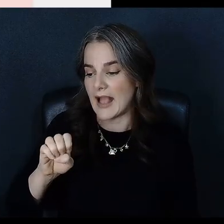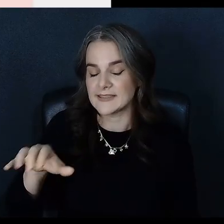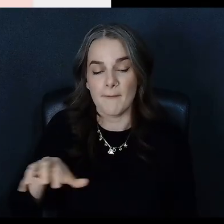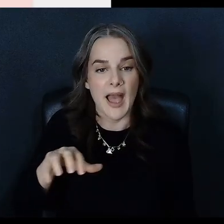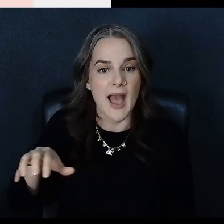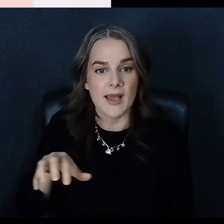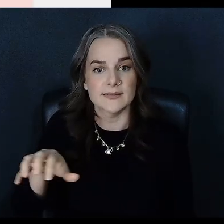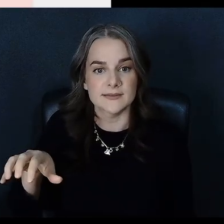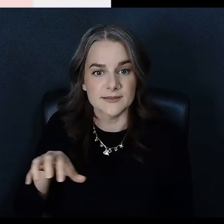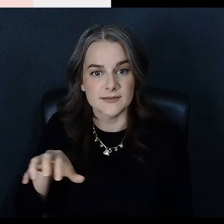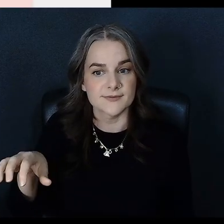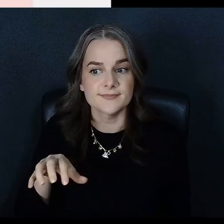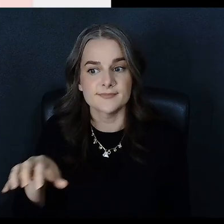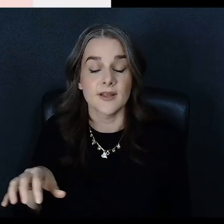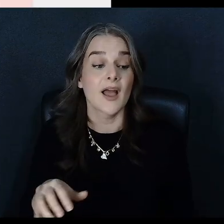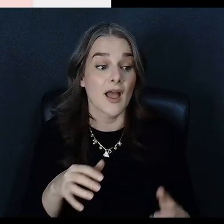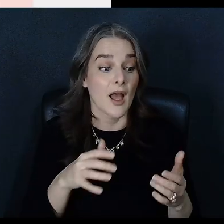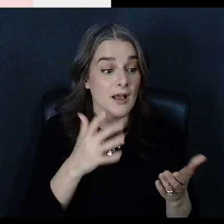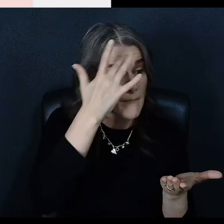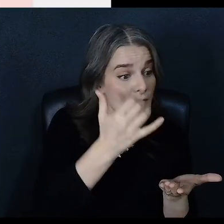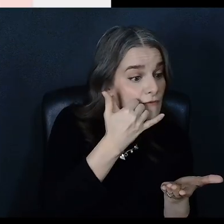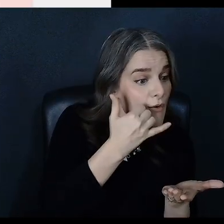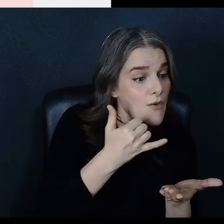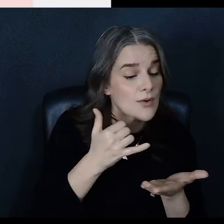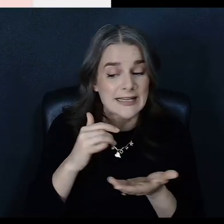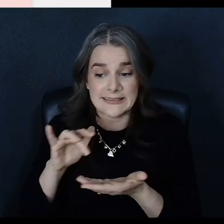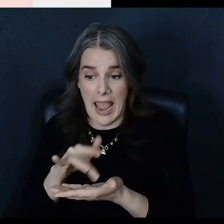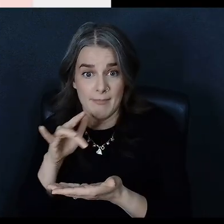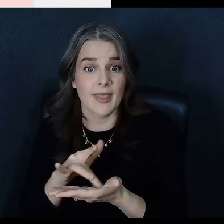there is still use for the keyboard. I have a keyboard right in front of me right now.